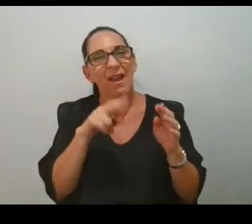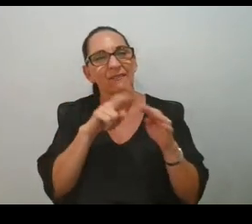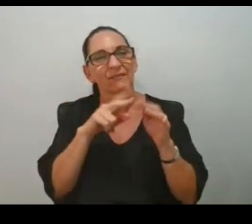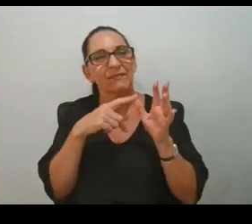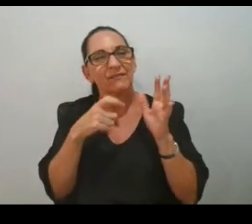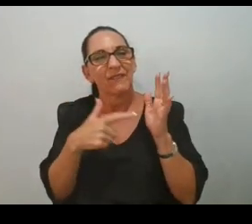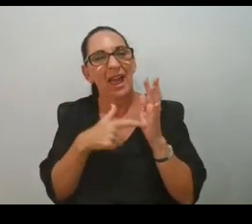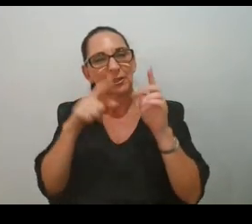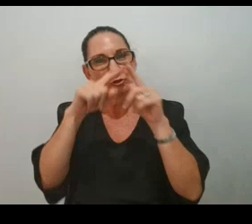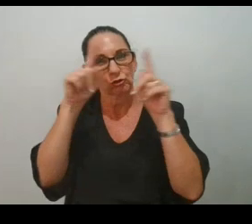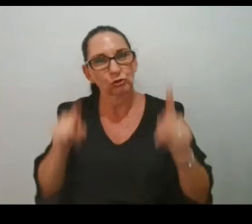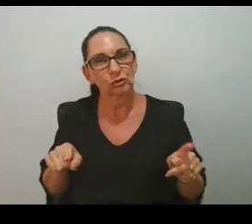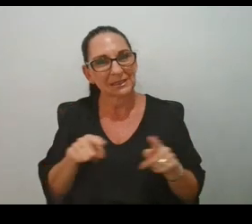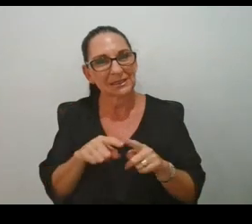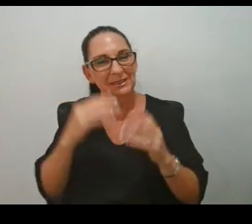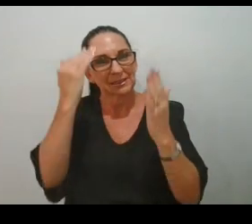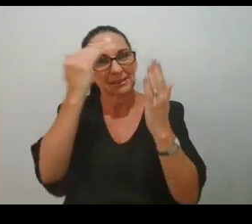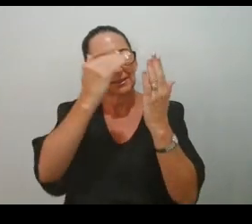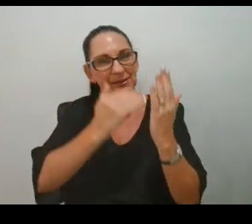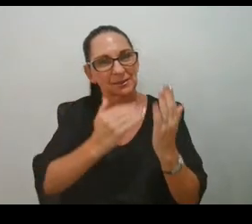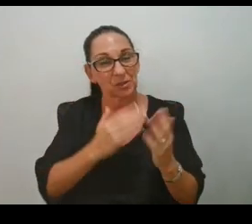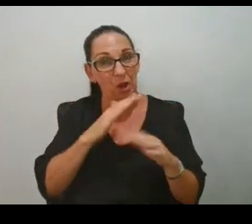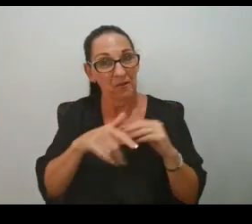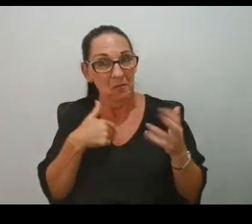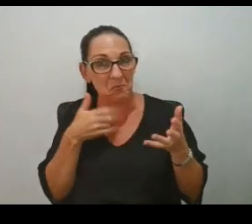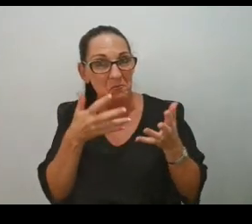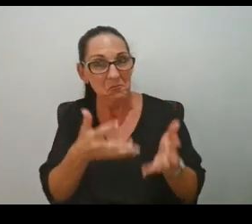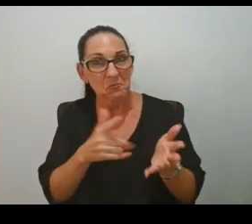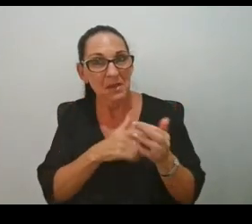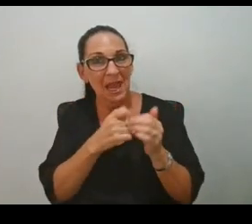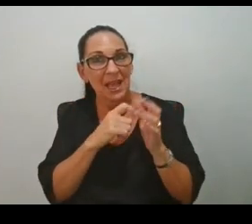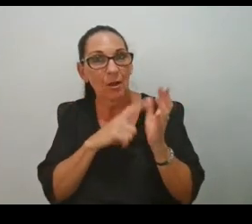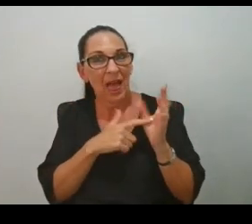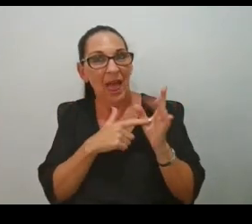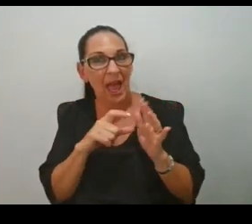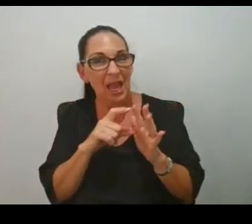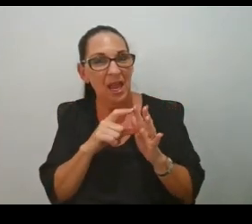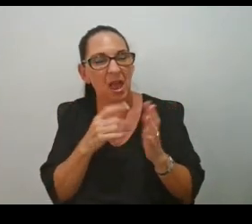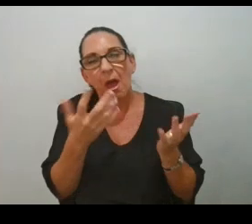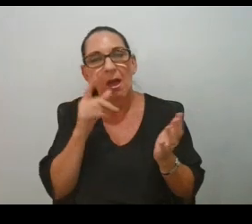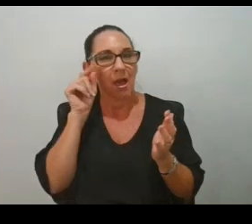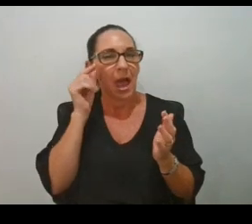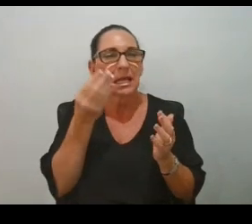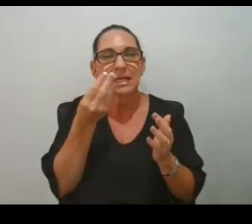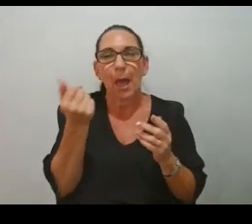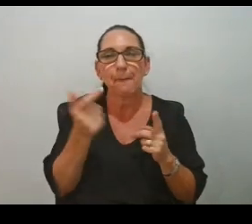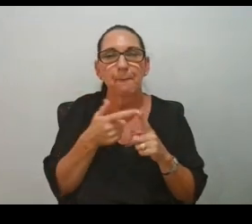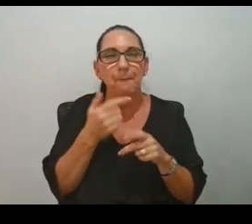made um but some things for instance that that are exempt are um we we we allow clients to have